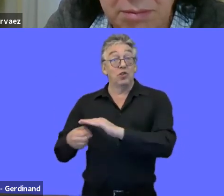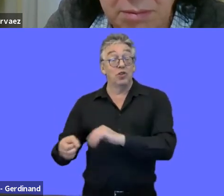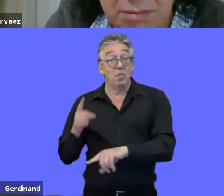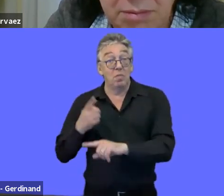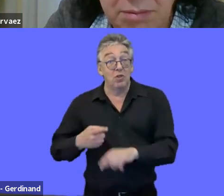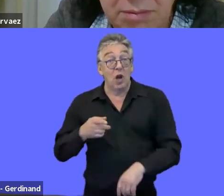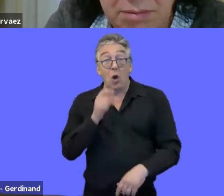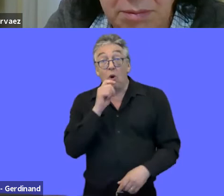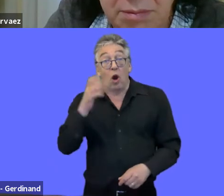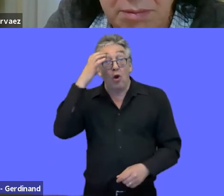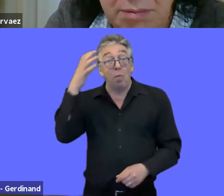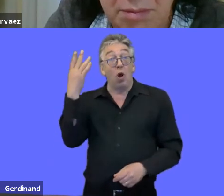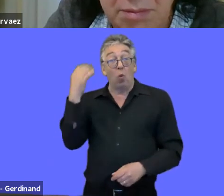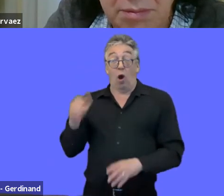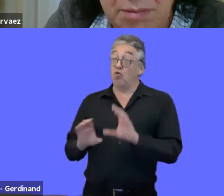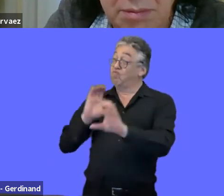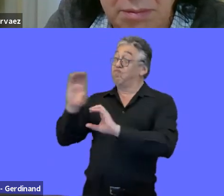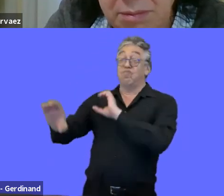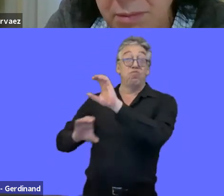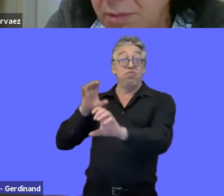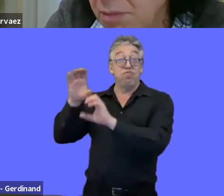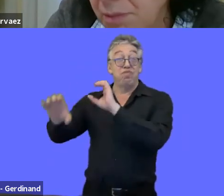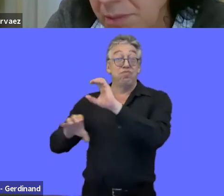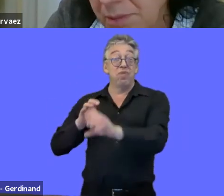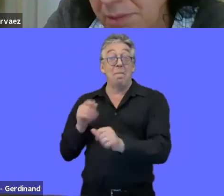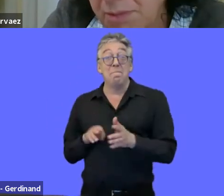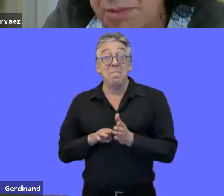to the managers of institutions to build new small group homes.